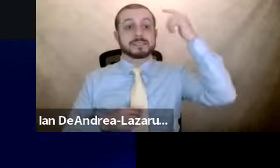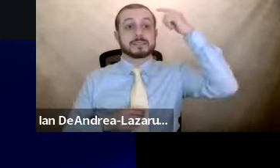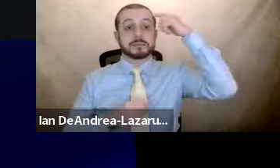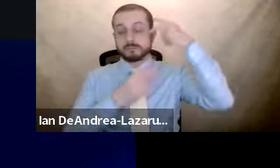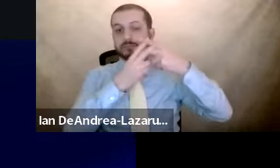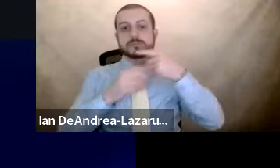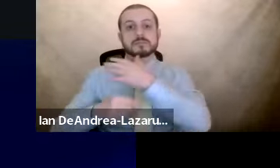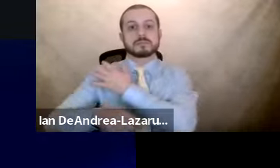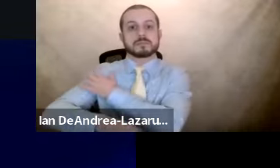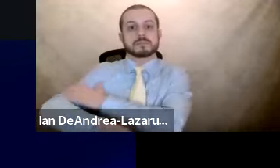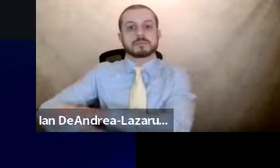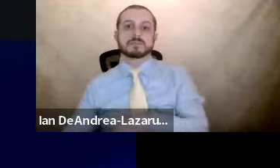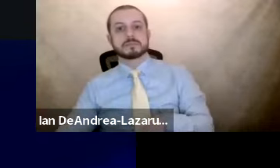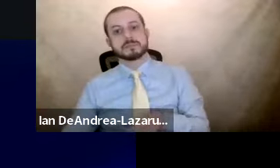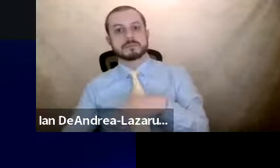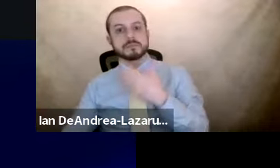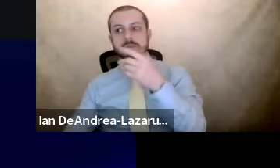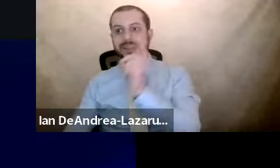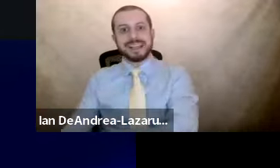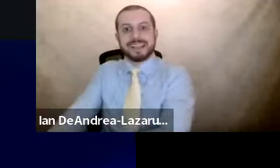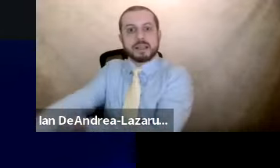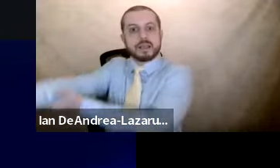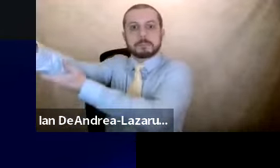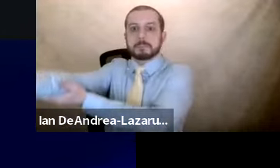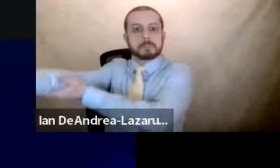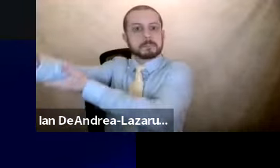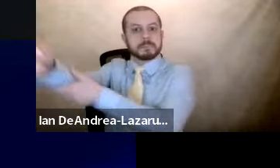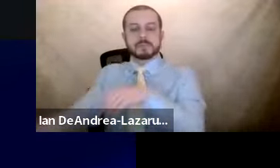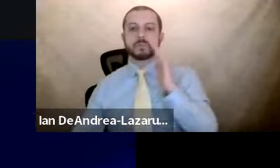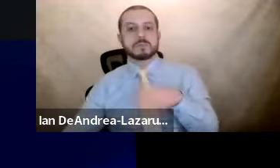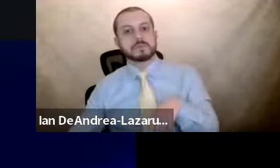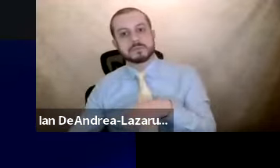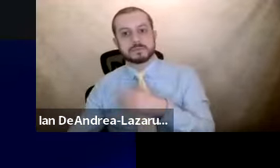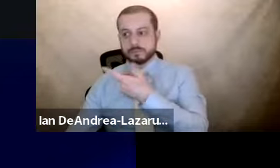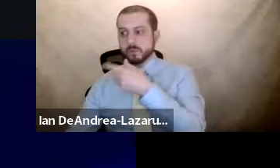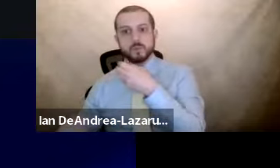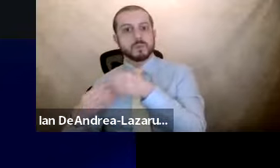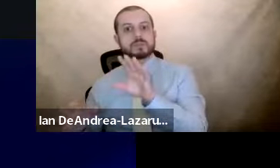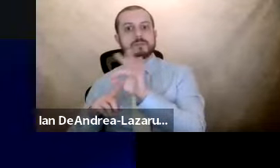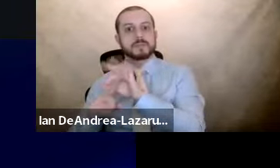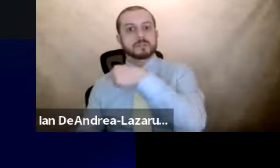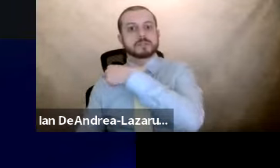And again the symptoms depend on where it is that you have this blockage.